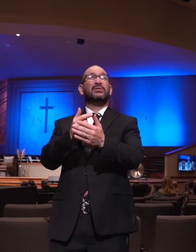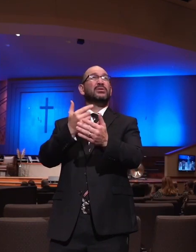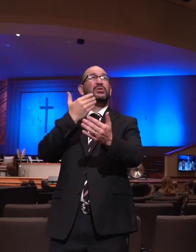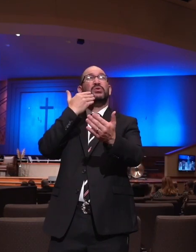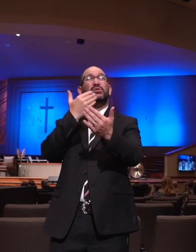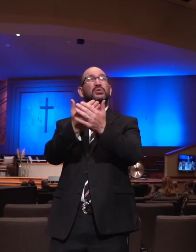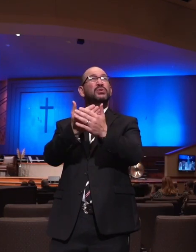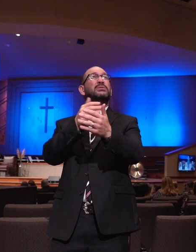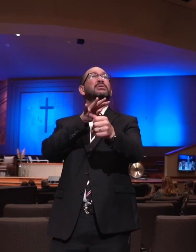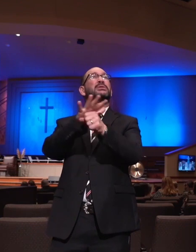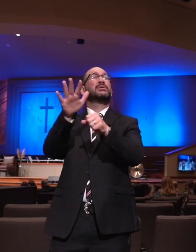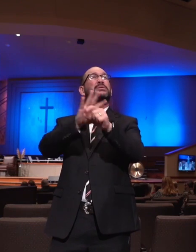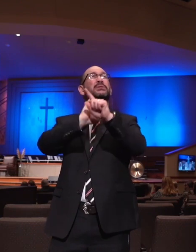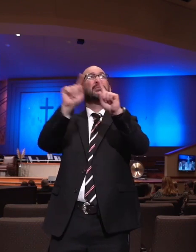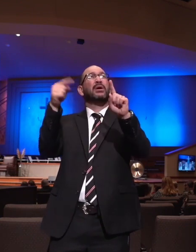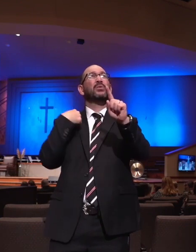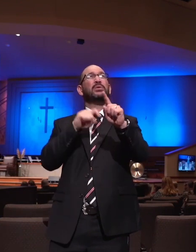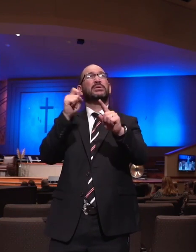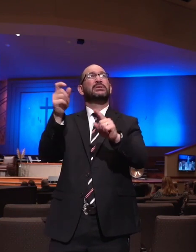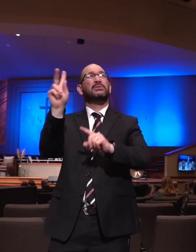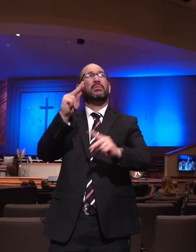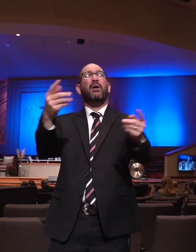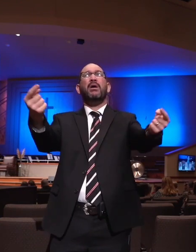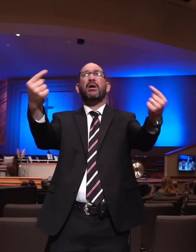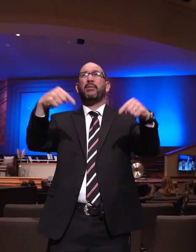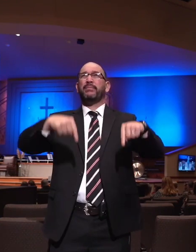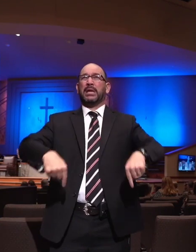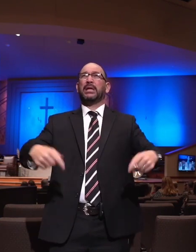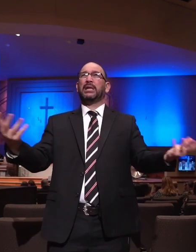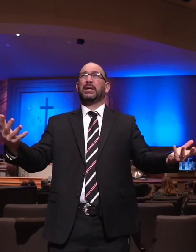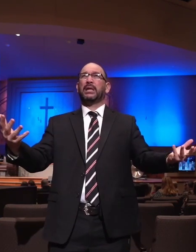under the hearing of the Gospel and that's up to you to invite people